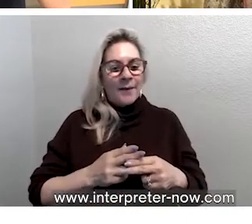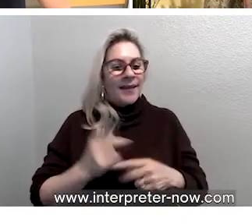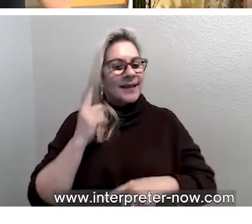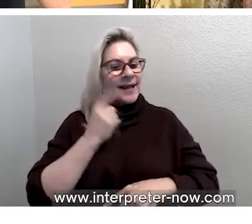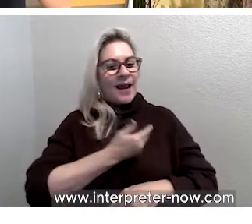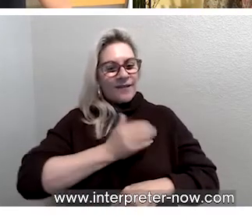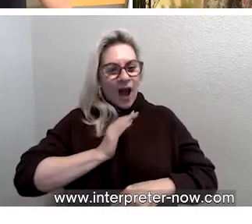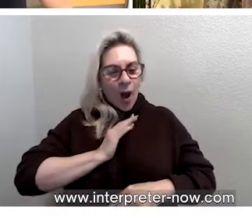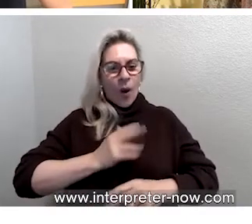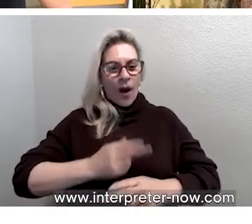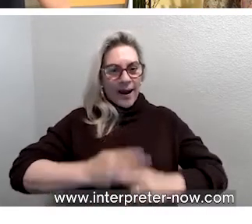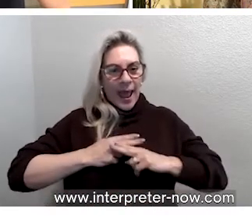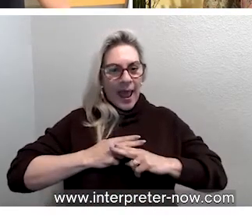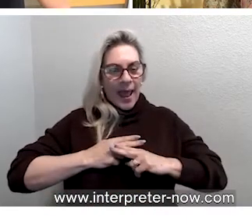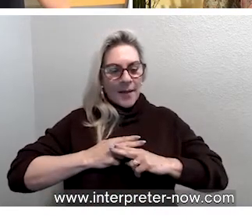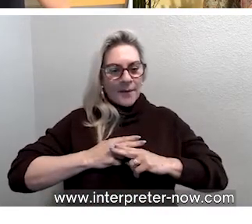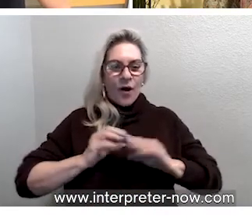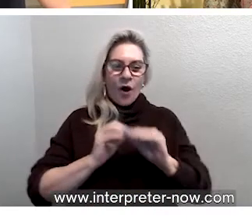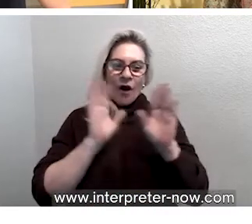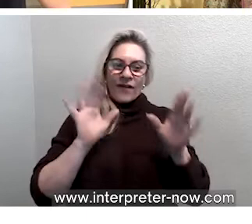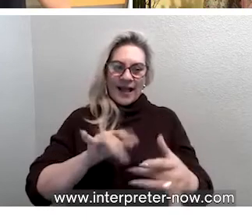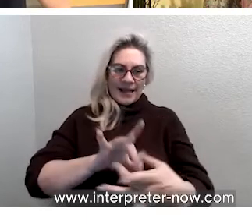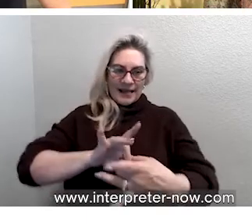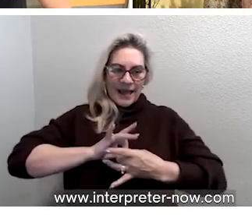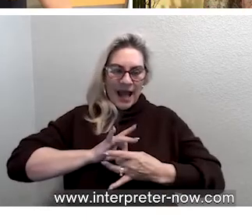It's obviously very attached to our heritage and our family.